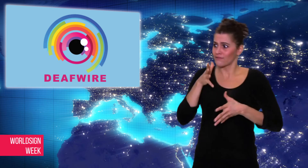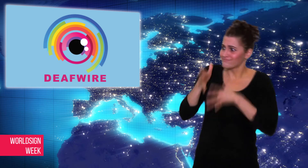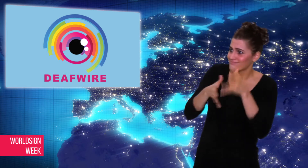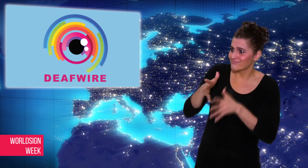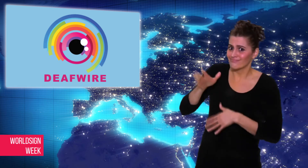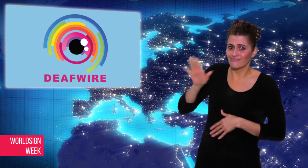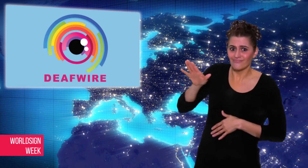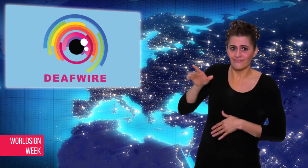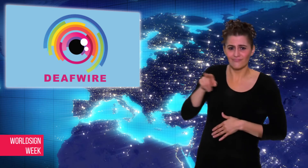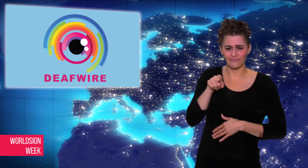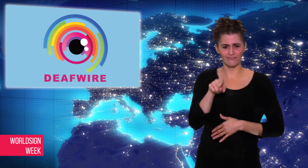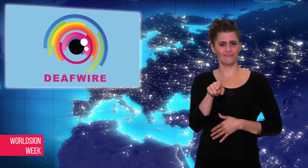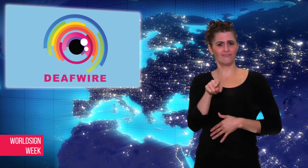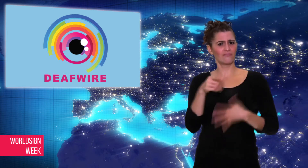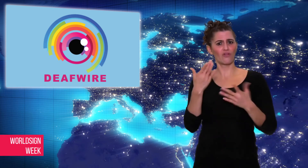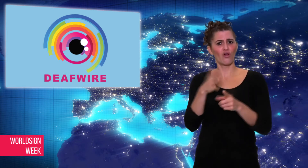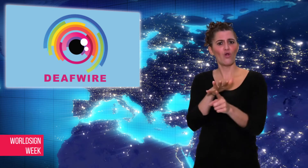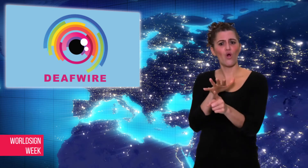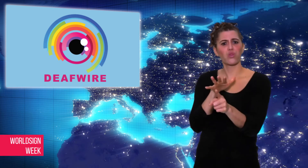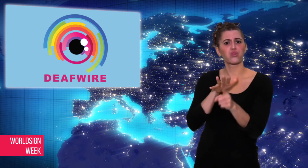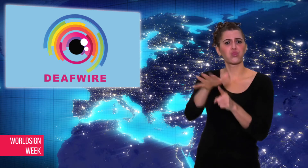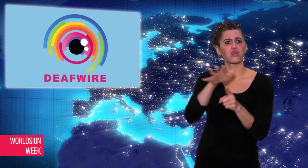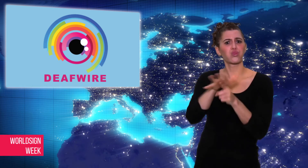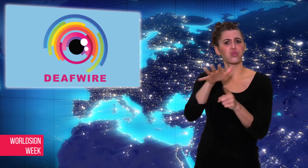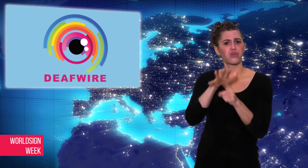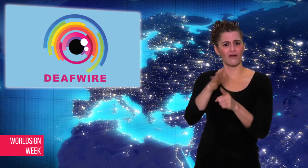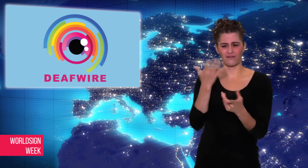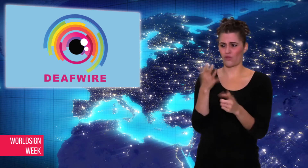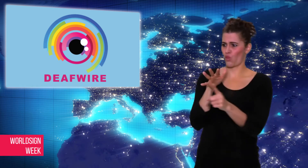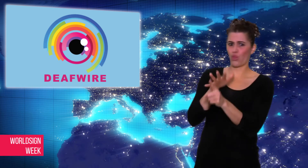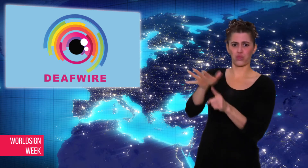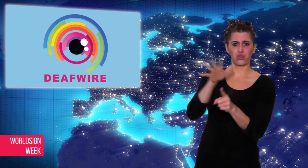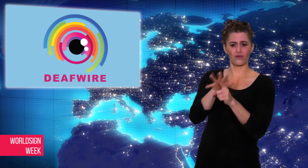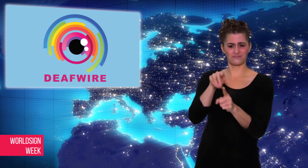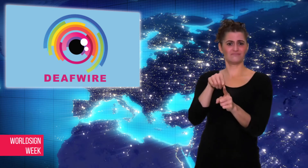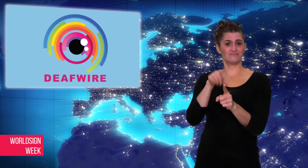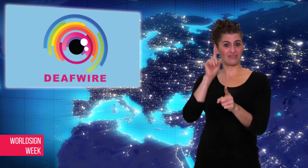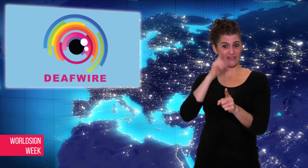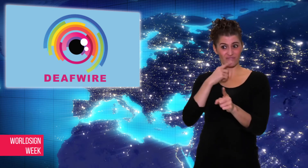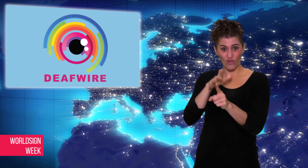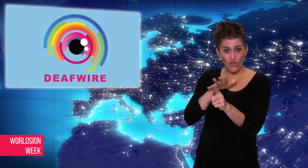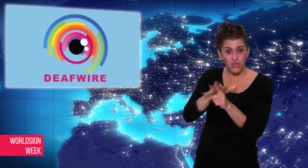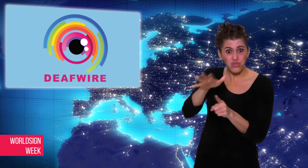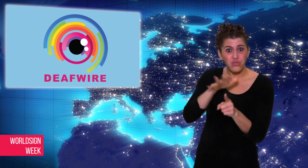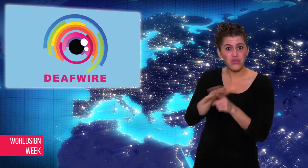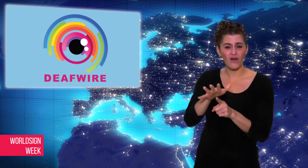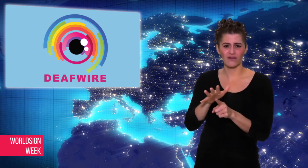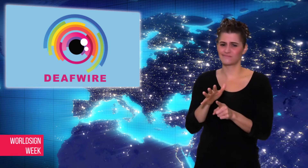their disappointment at the deaf